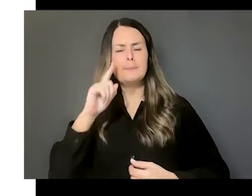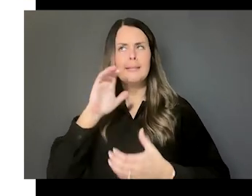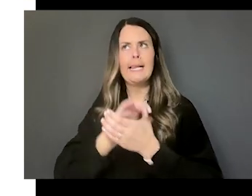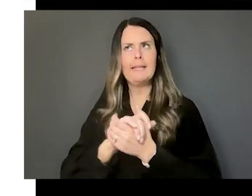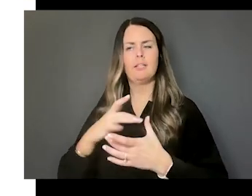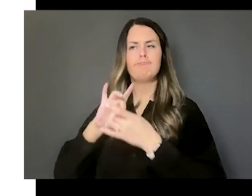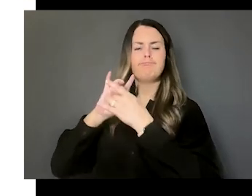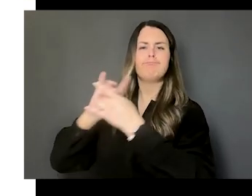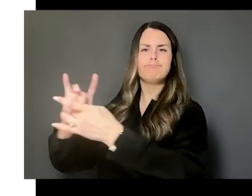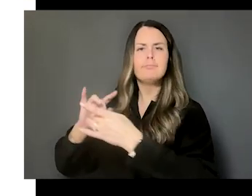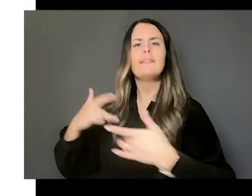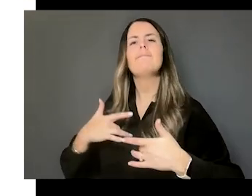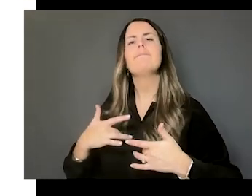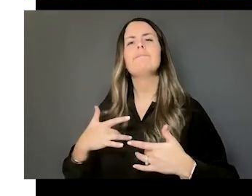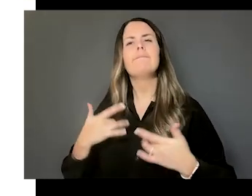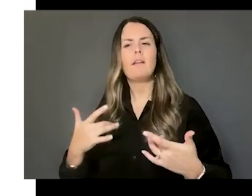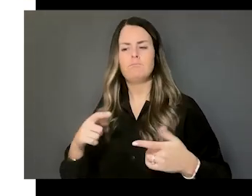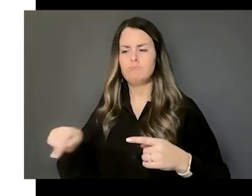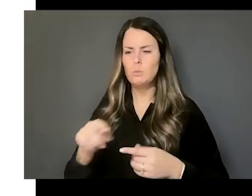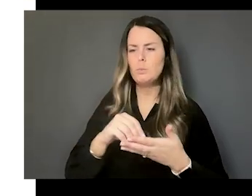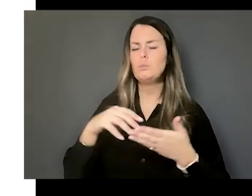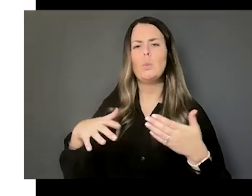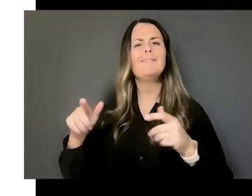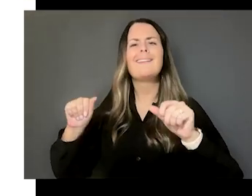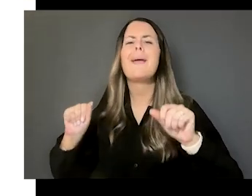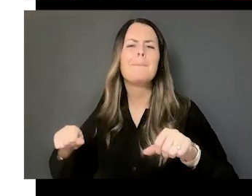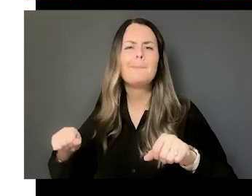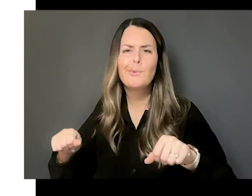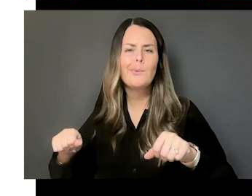and every person is capable of learning and being successful in mathematics.